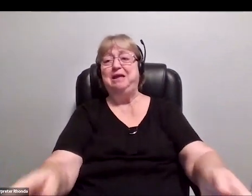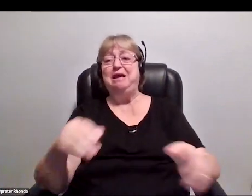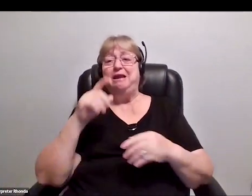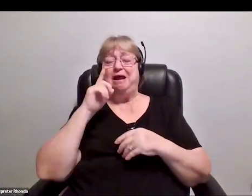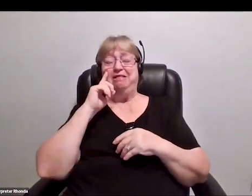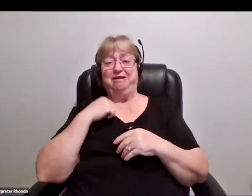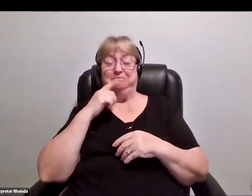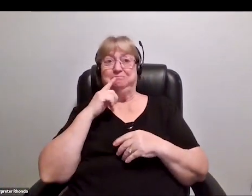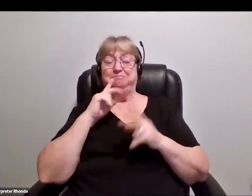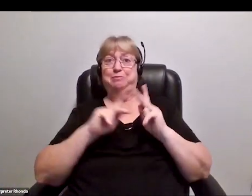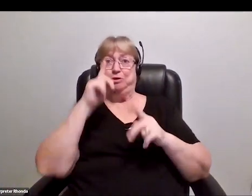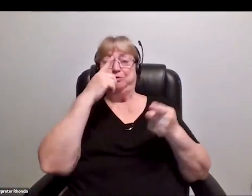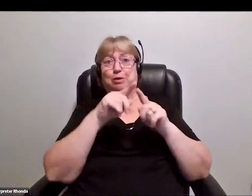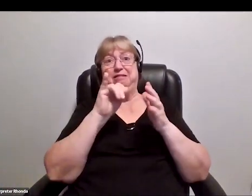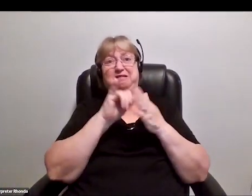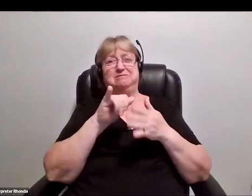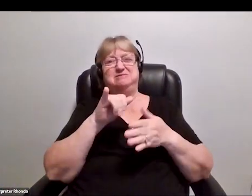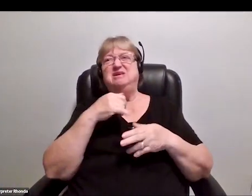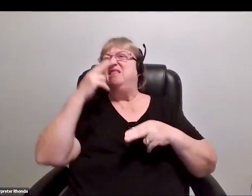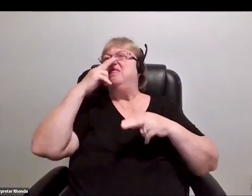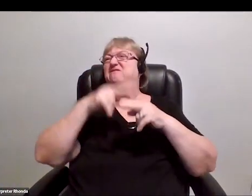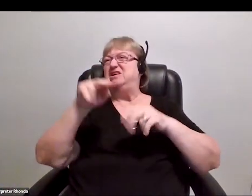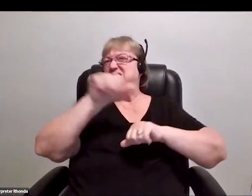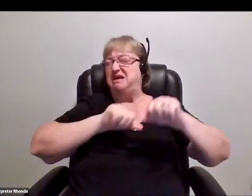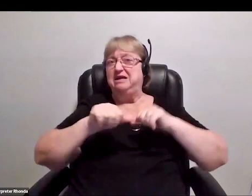It's inspiring. So many kids want to be an astronaut